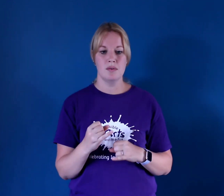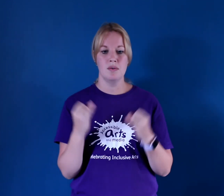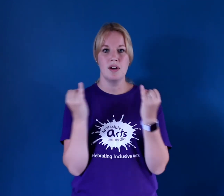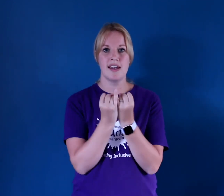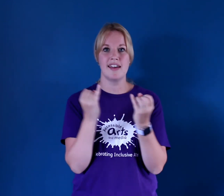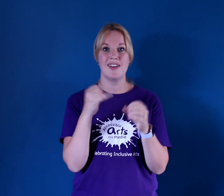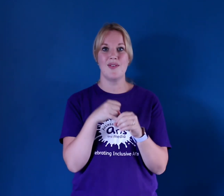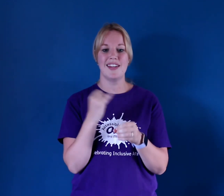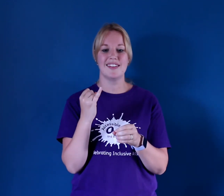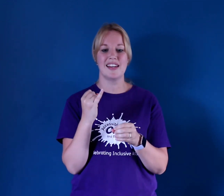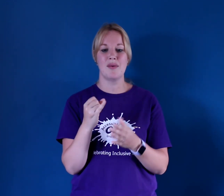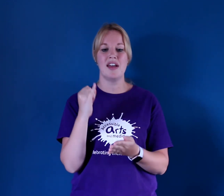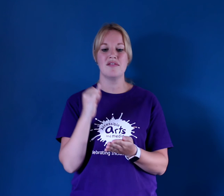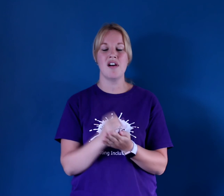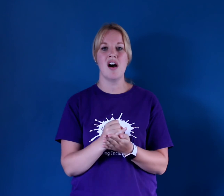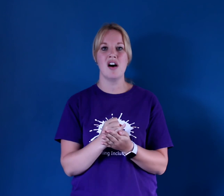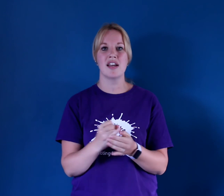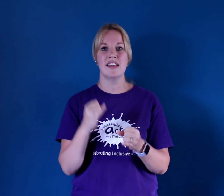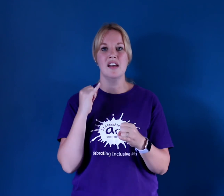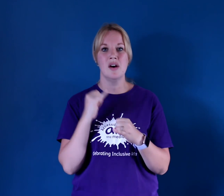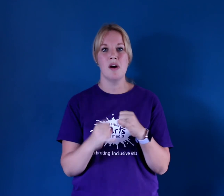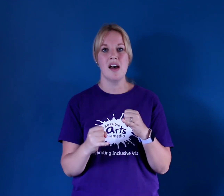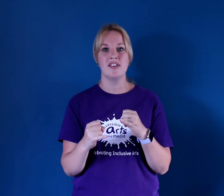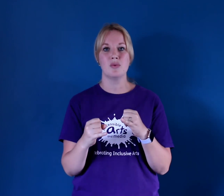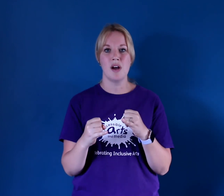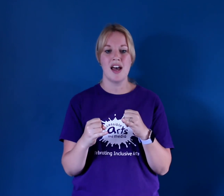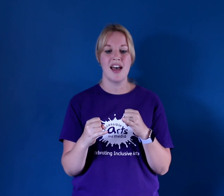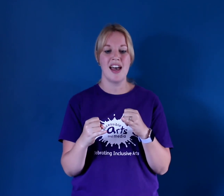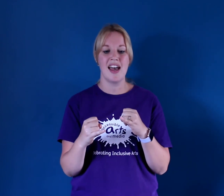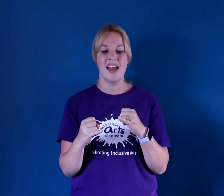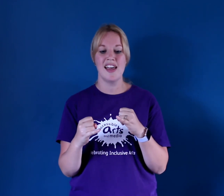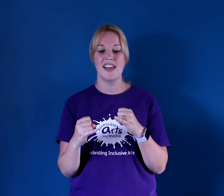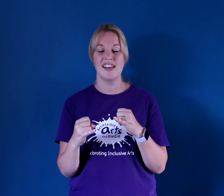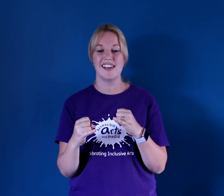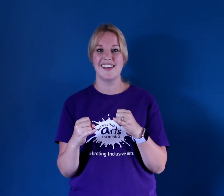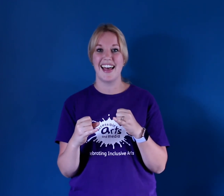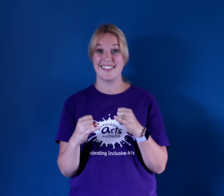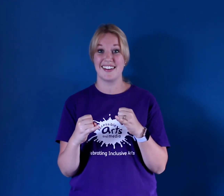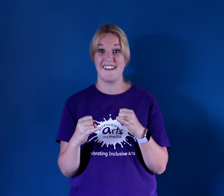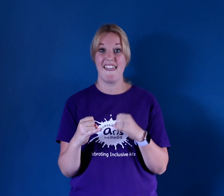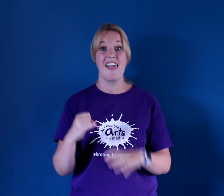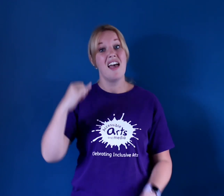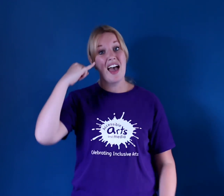Wicked whisky went wrong in the worst way. Excellent.